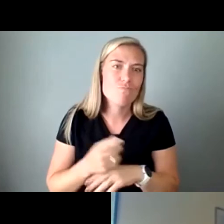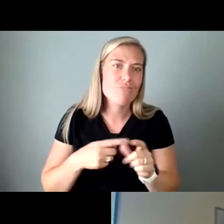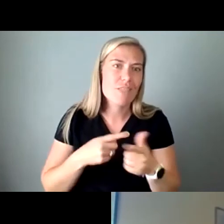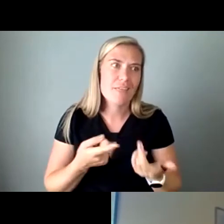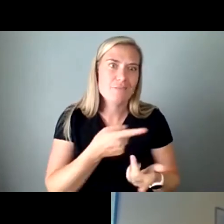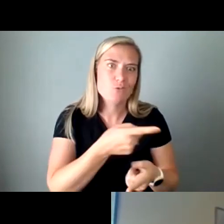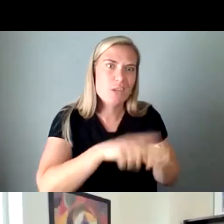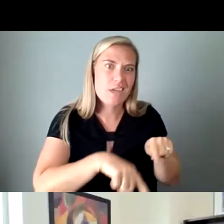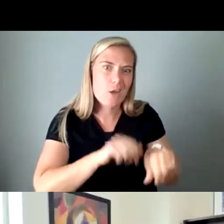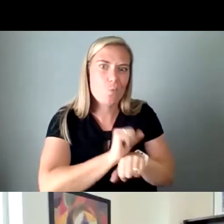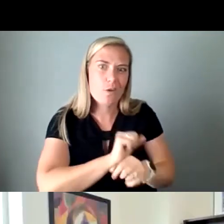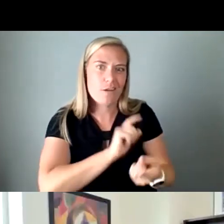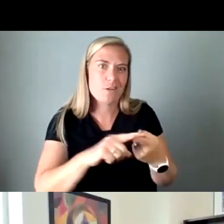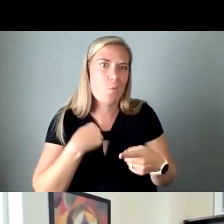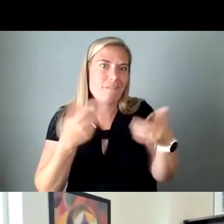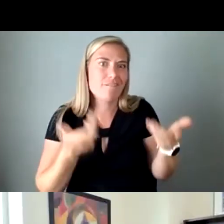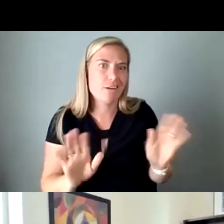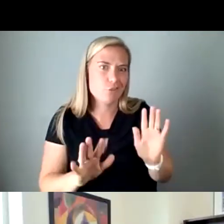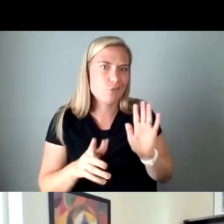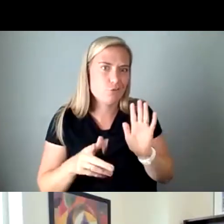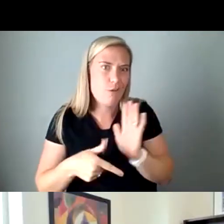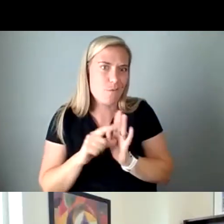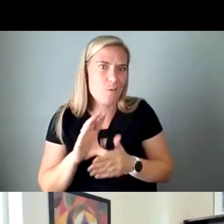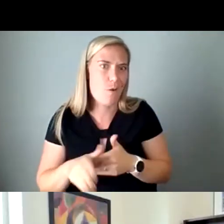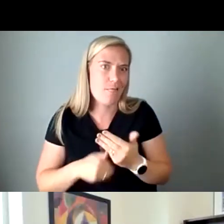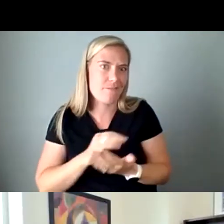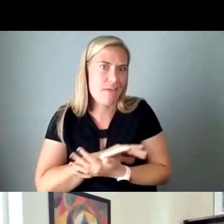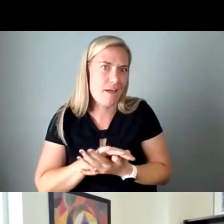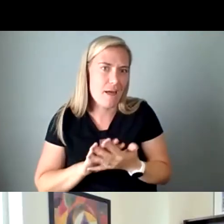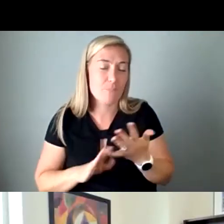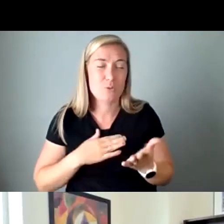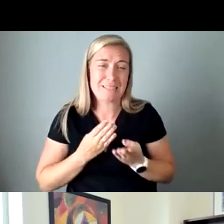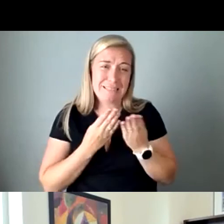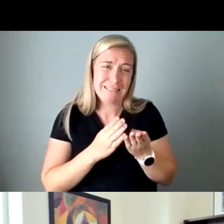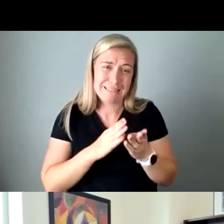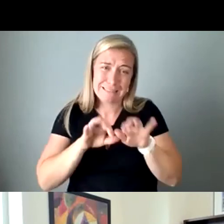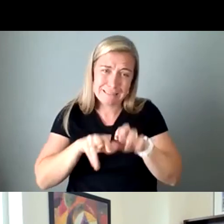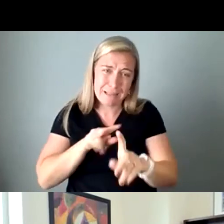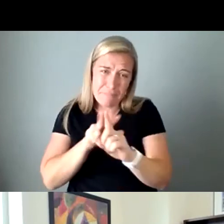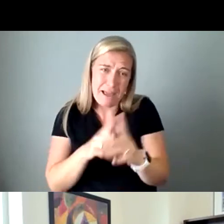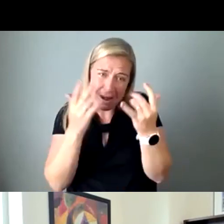we finish the review. So my recommendation is to get them in early get them in before the 27th,